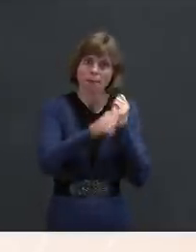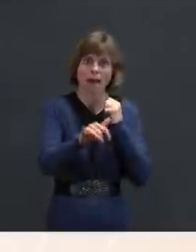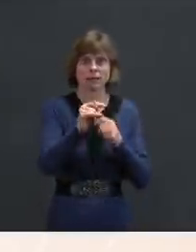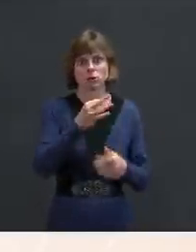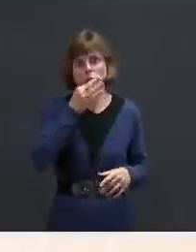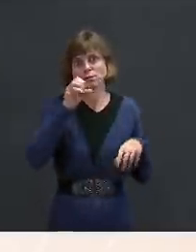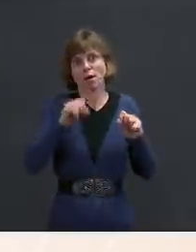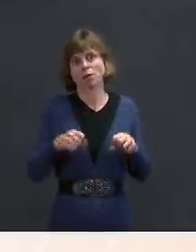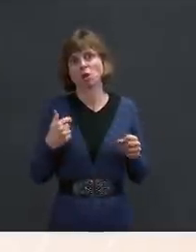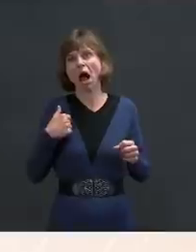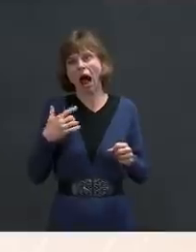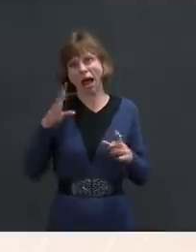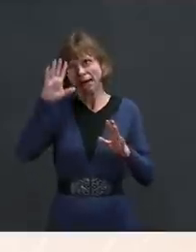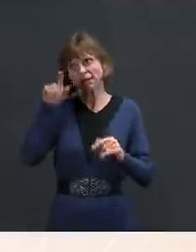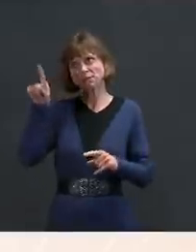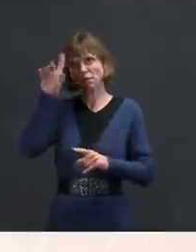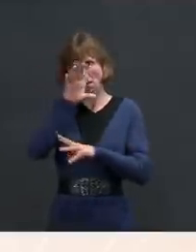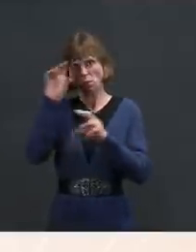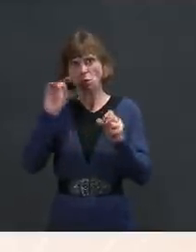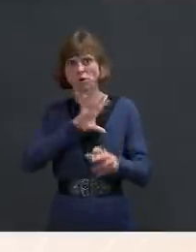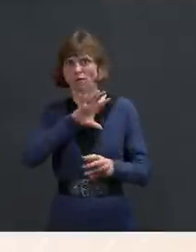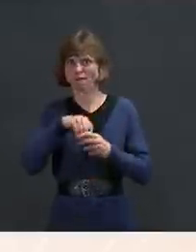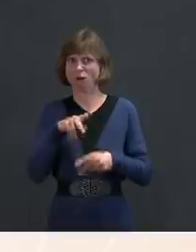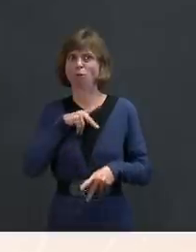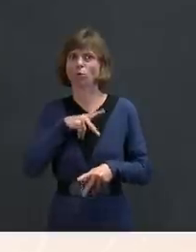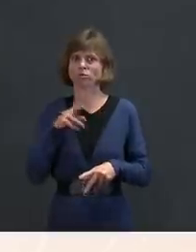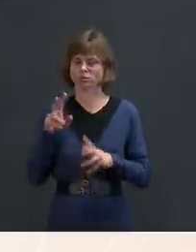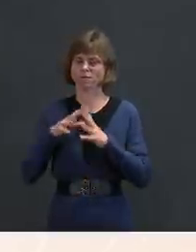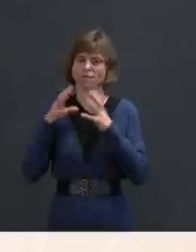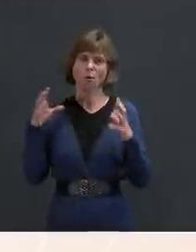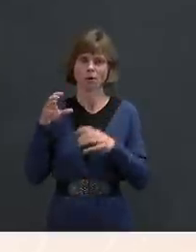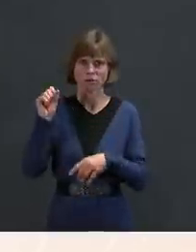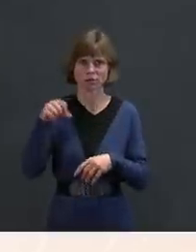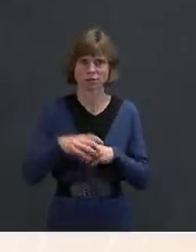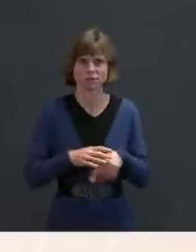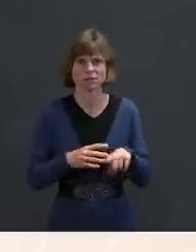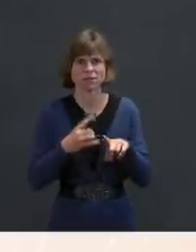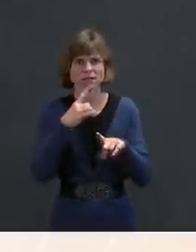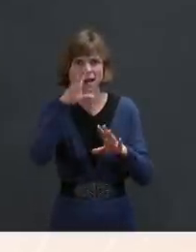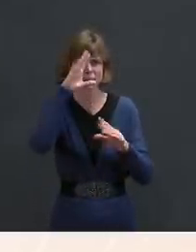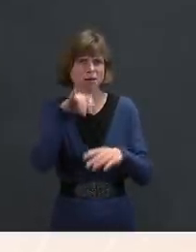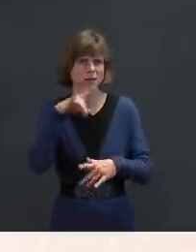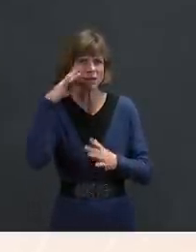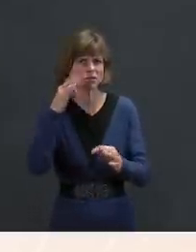The Press: On the parliamentarian decision, you said that he respects that decision, but progressives don't understand this.